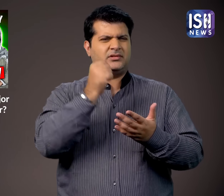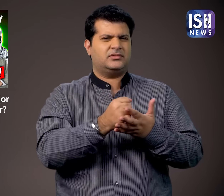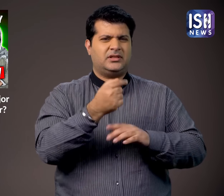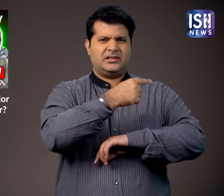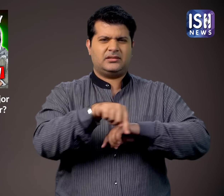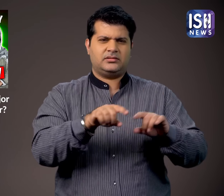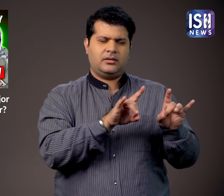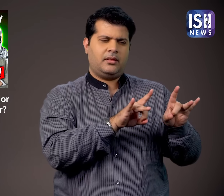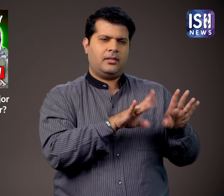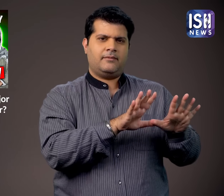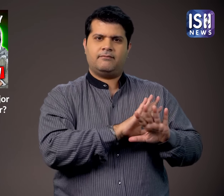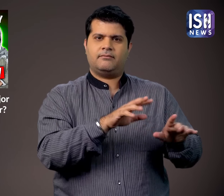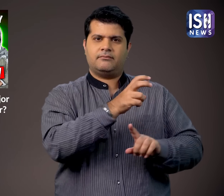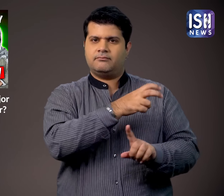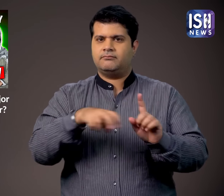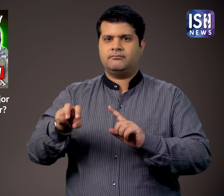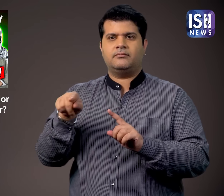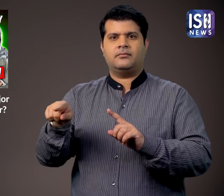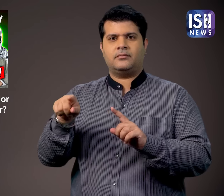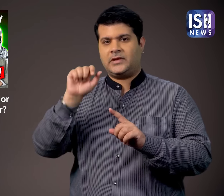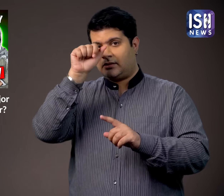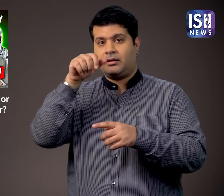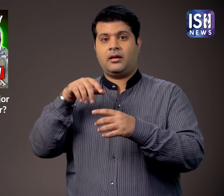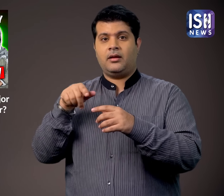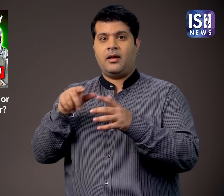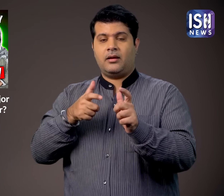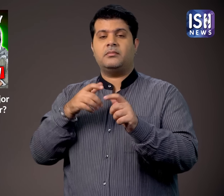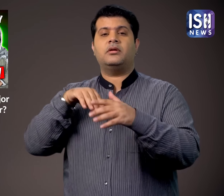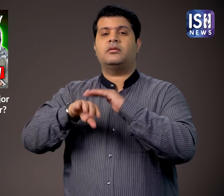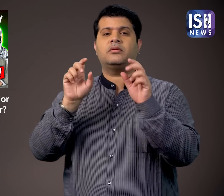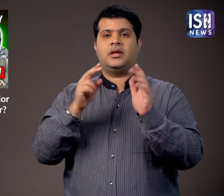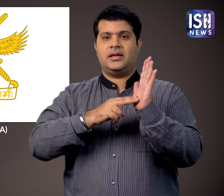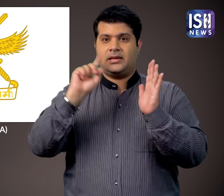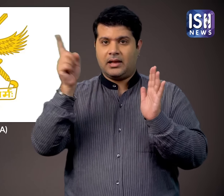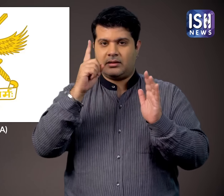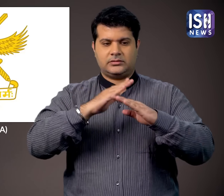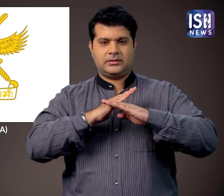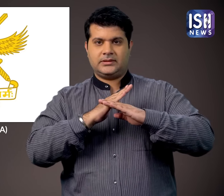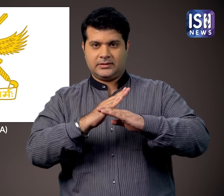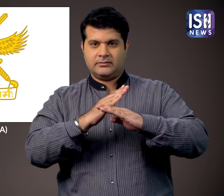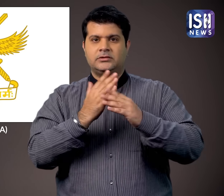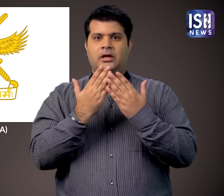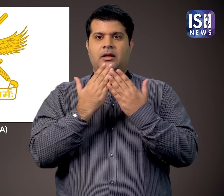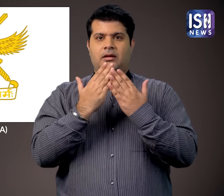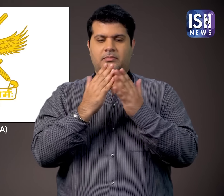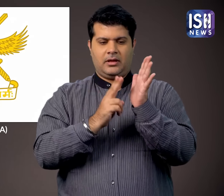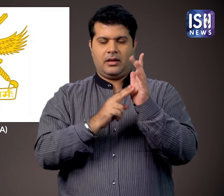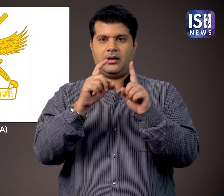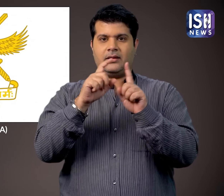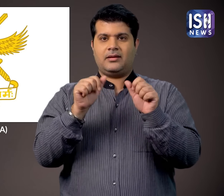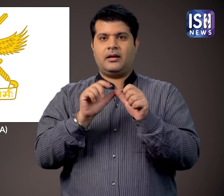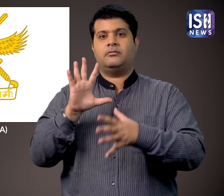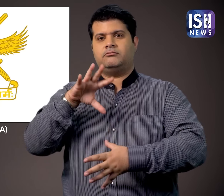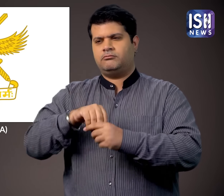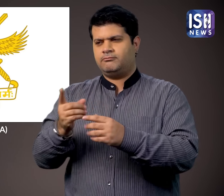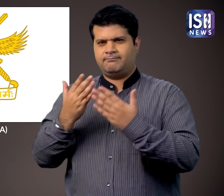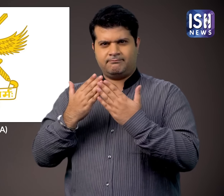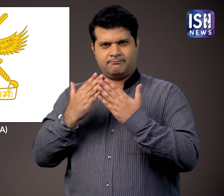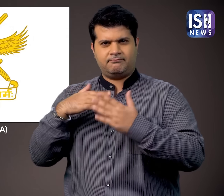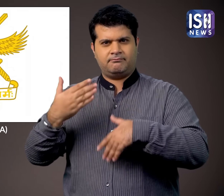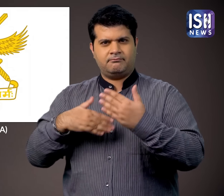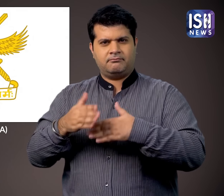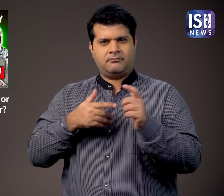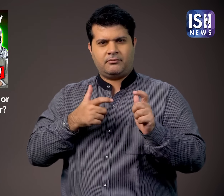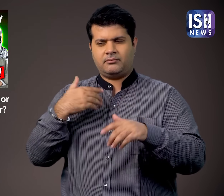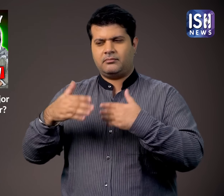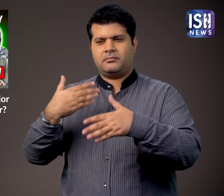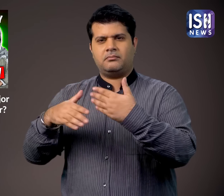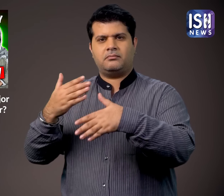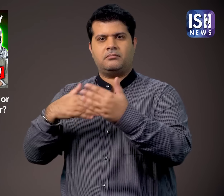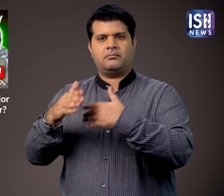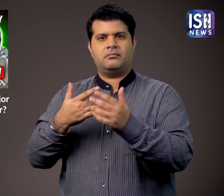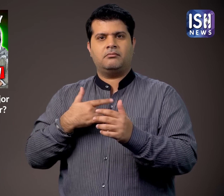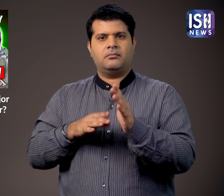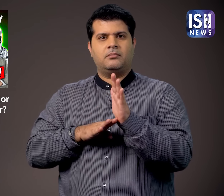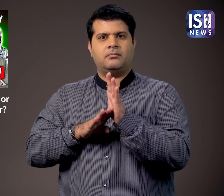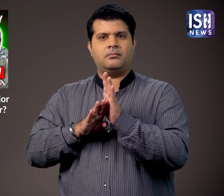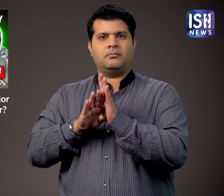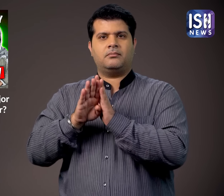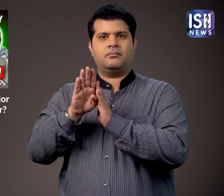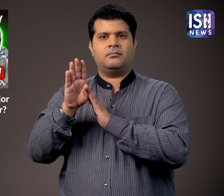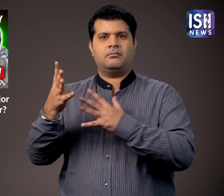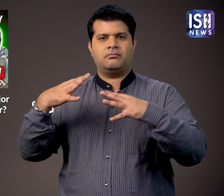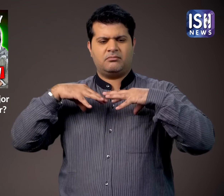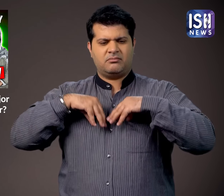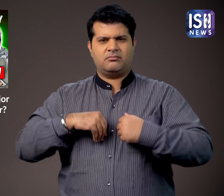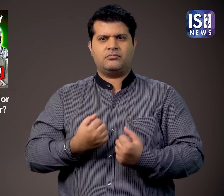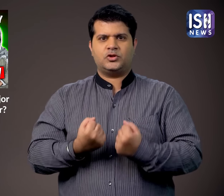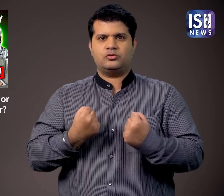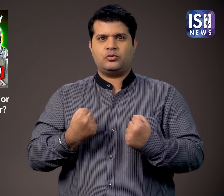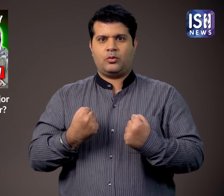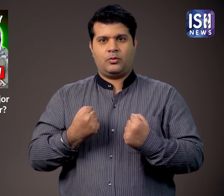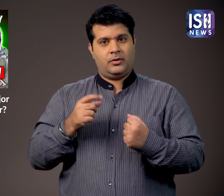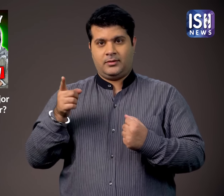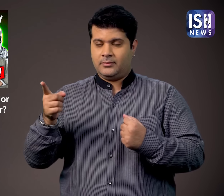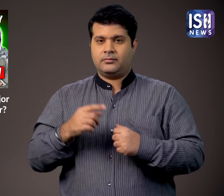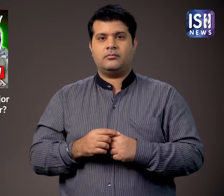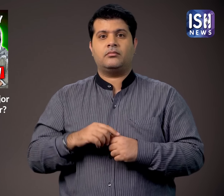He left engineering and decided to appear for the National Defence Academy (NDA) and succeeded.